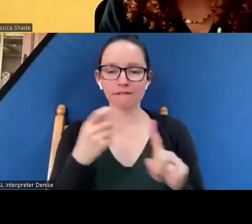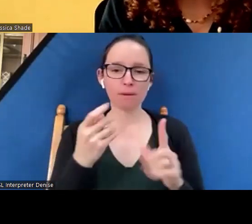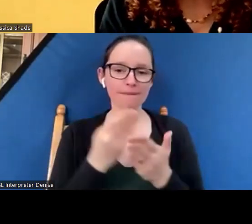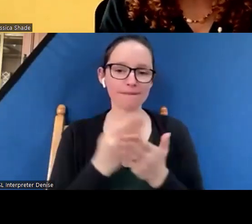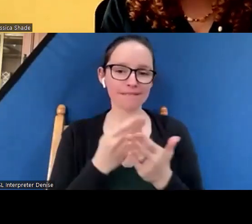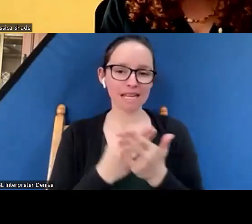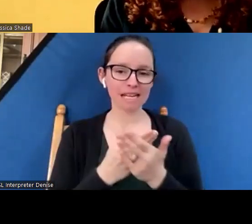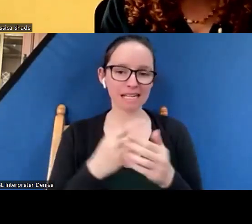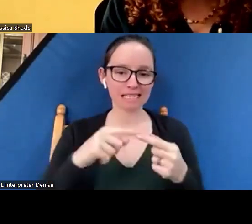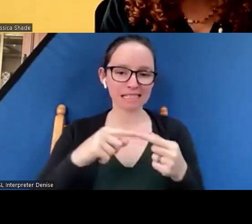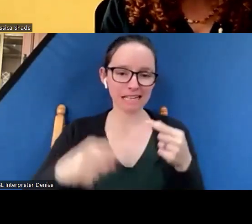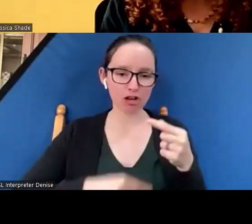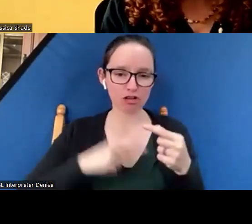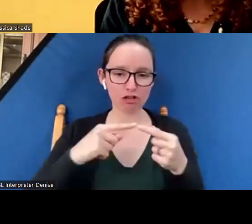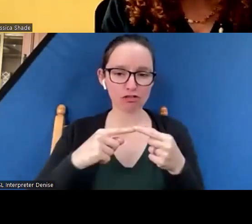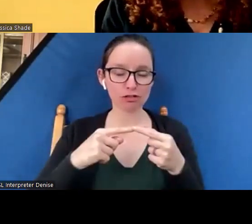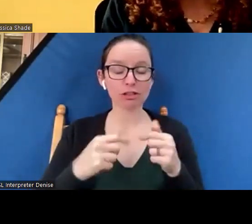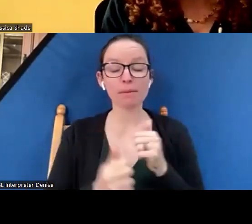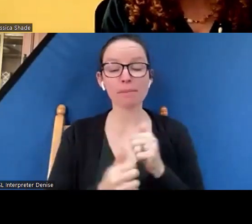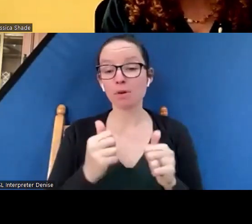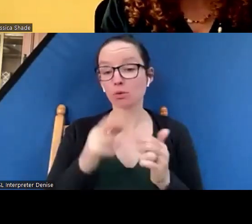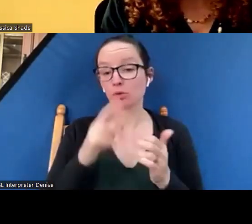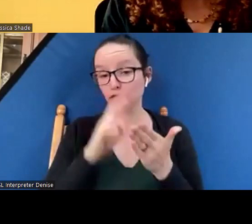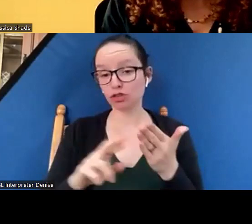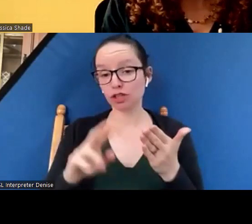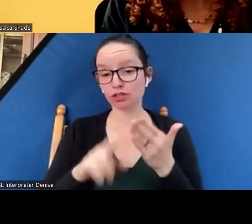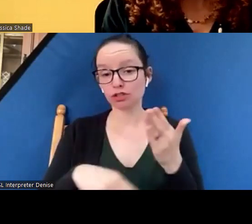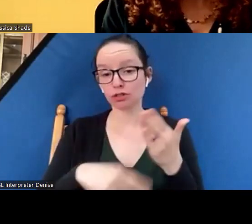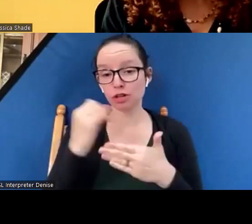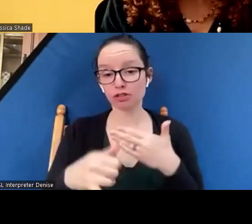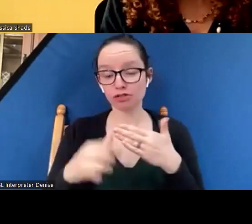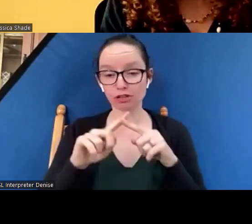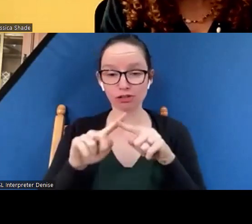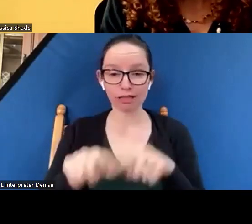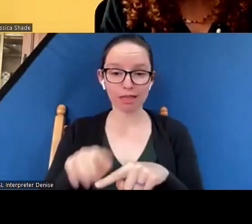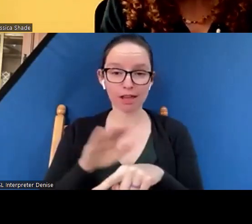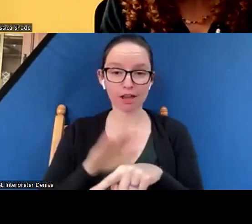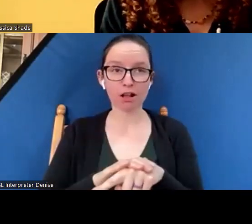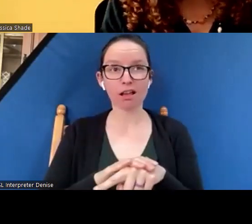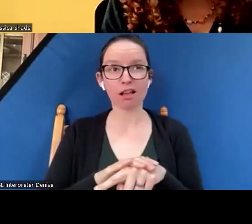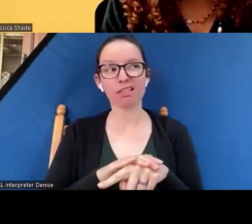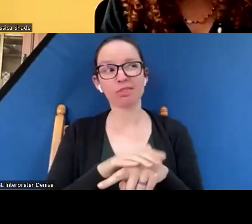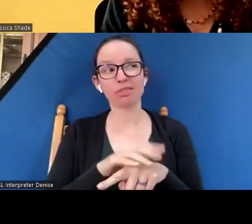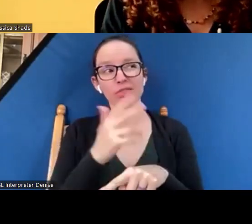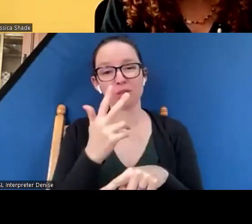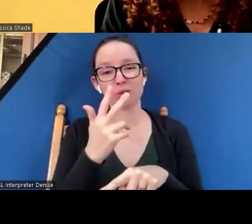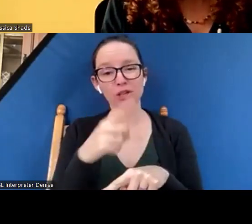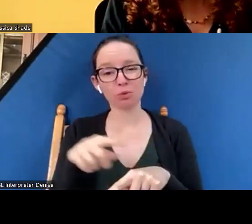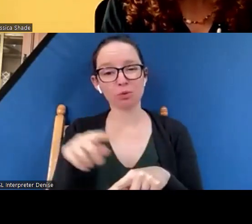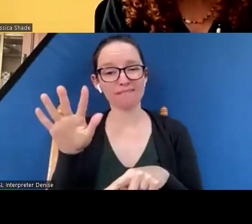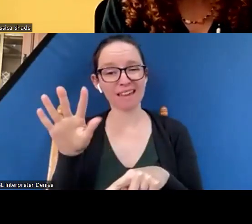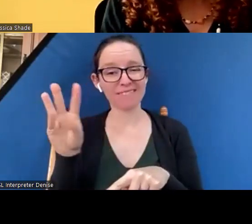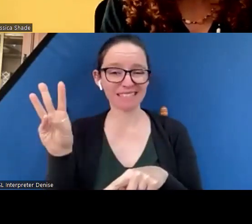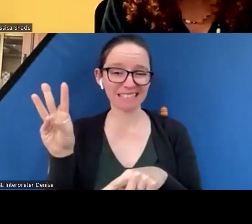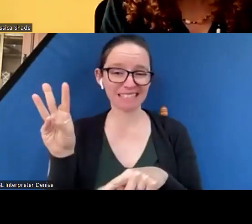So most research projects rely on, you know, three to 5-6 max years of funding.